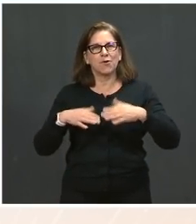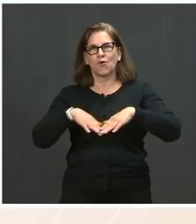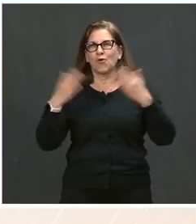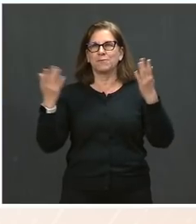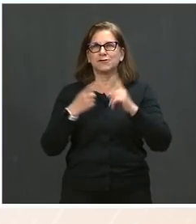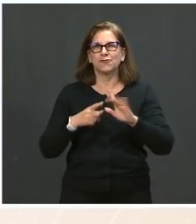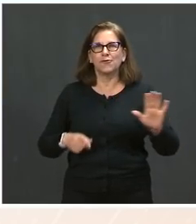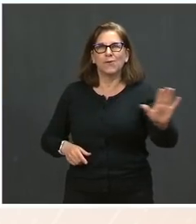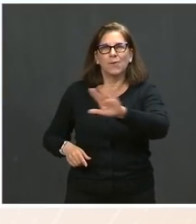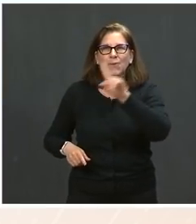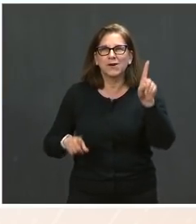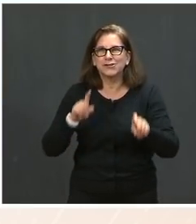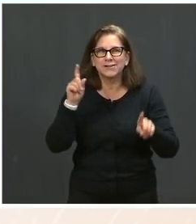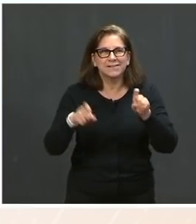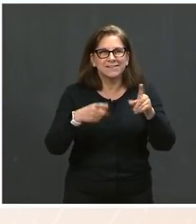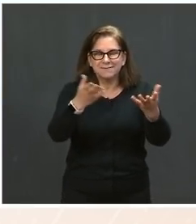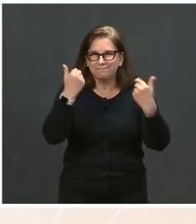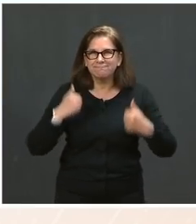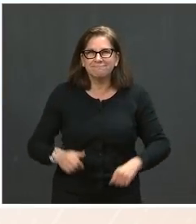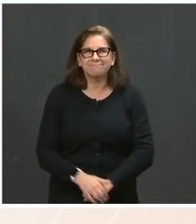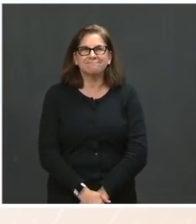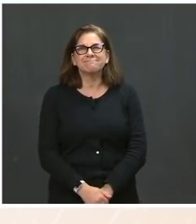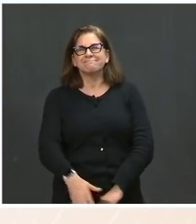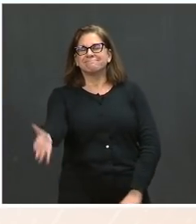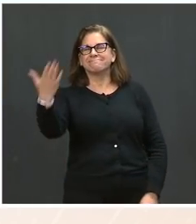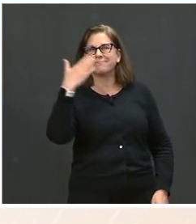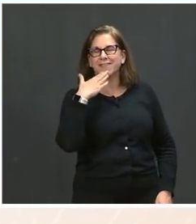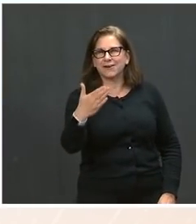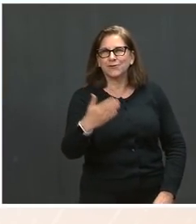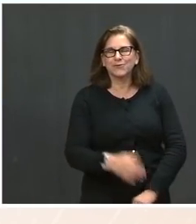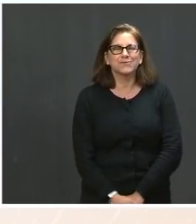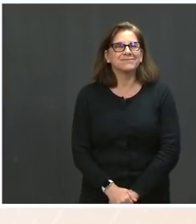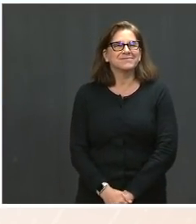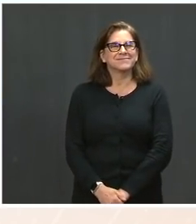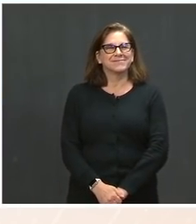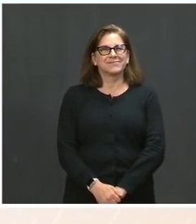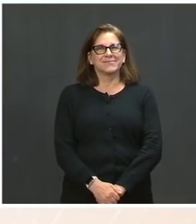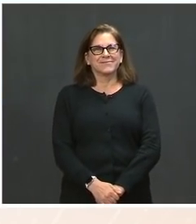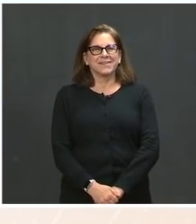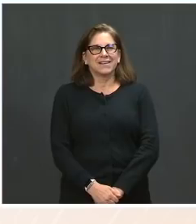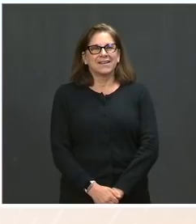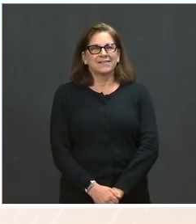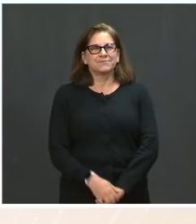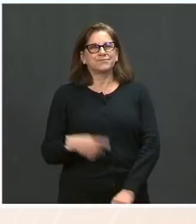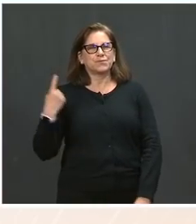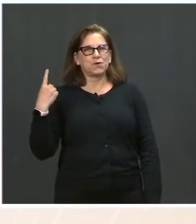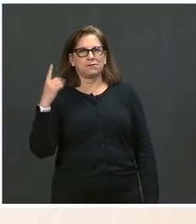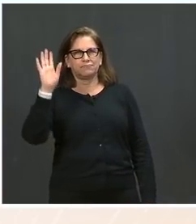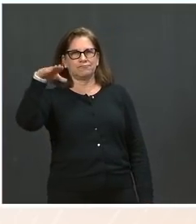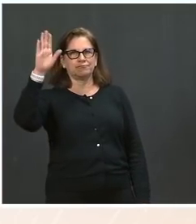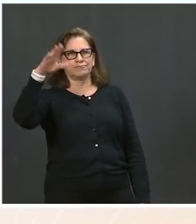If I can shift gears a little bit, one of the things in the President's infrastructure package was investments in nuclear -- advanced nuclear development.